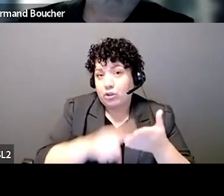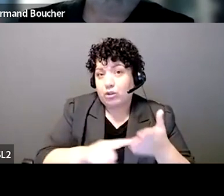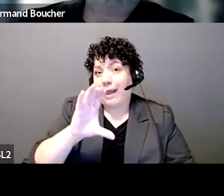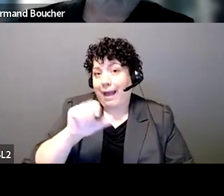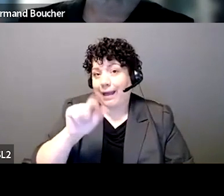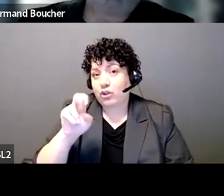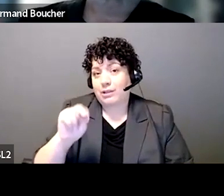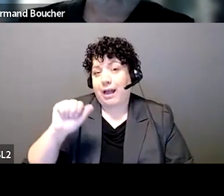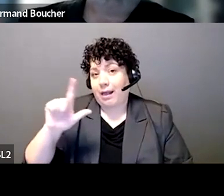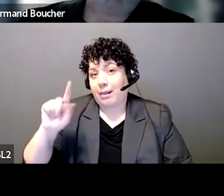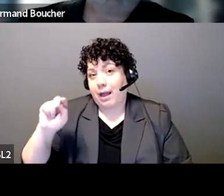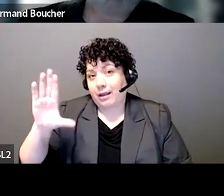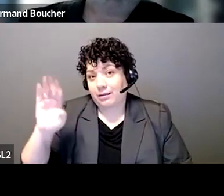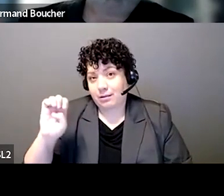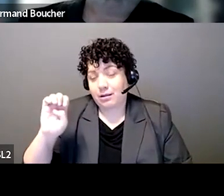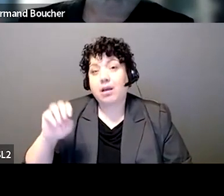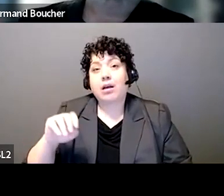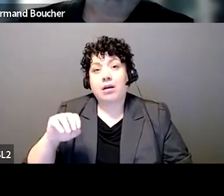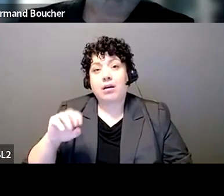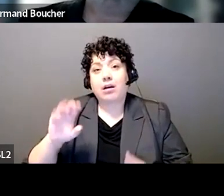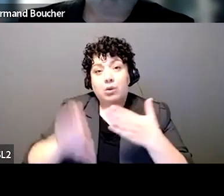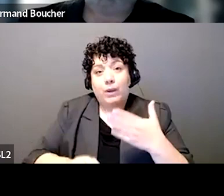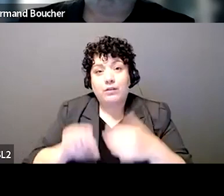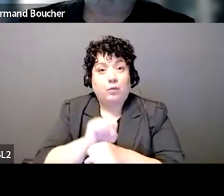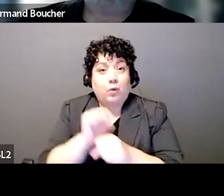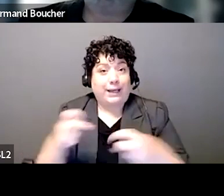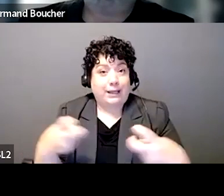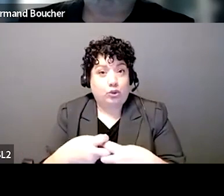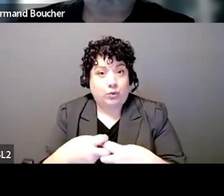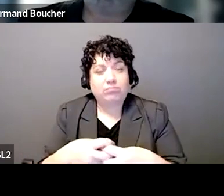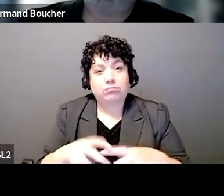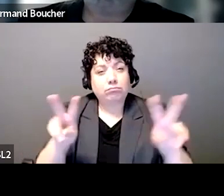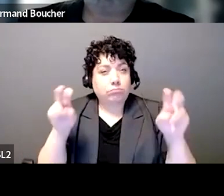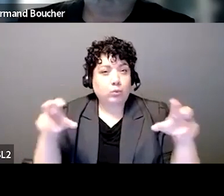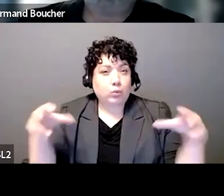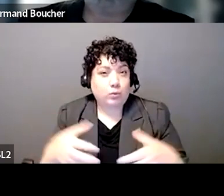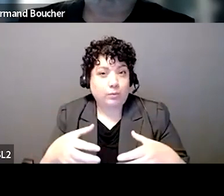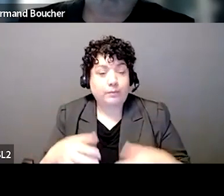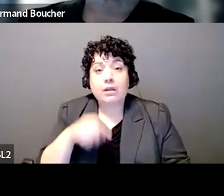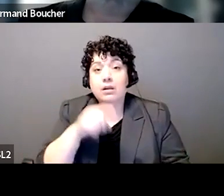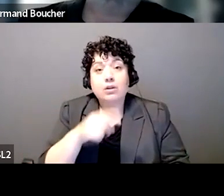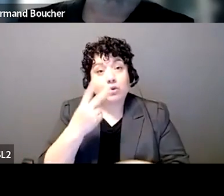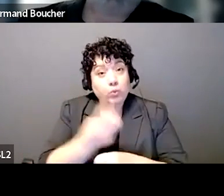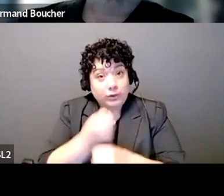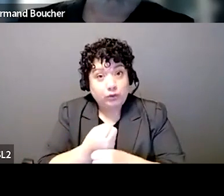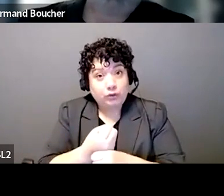the consequences of work injury where we were able over a period of two years to work with senior